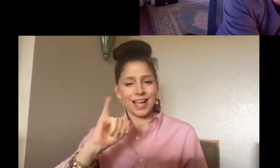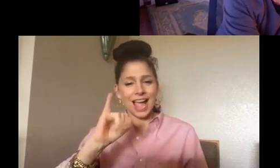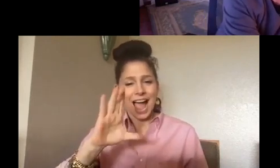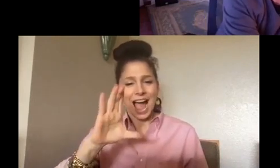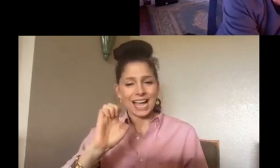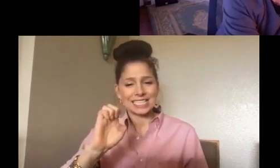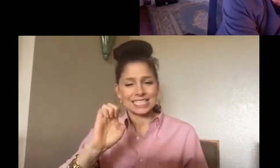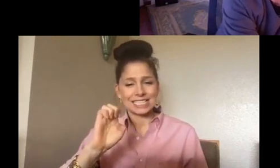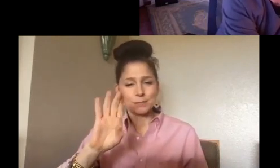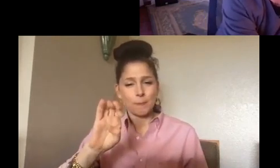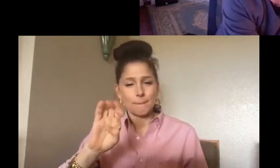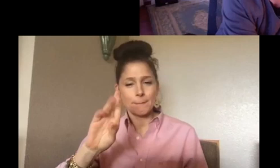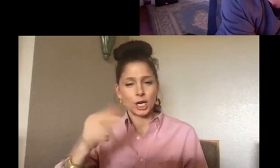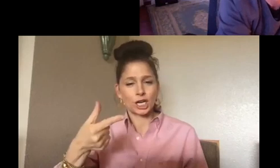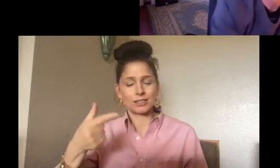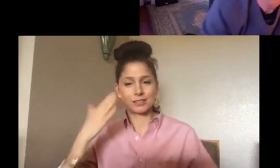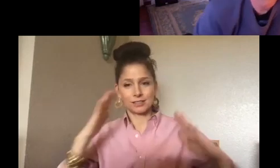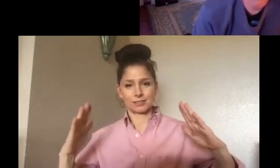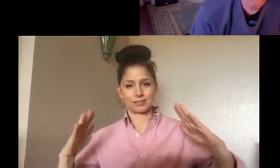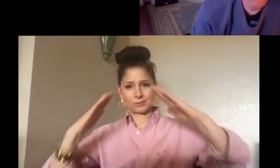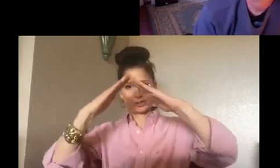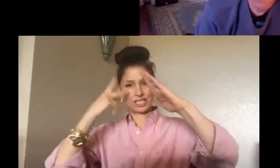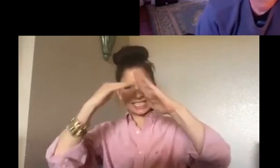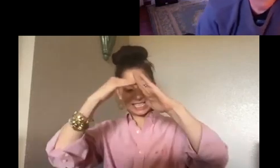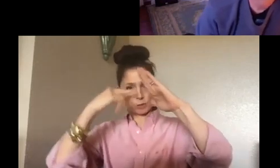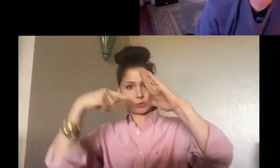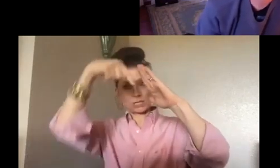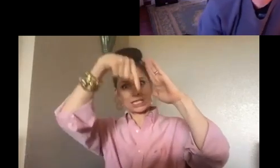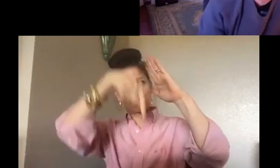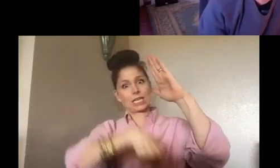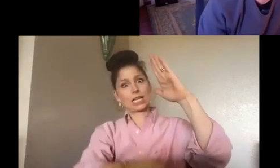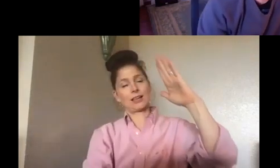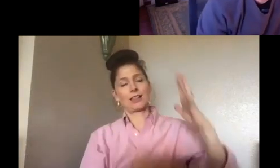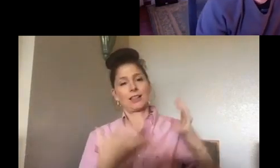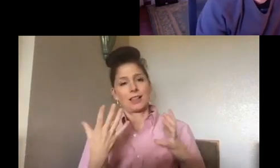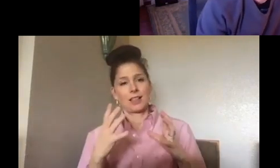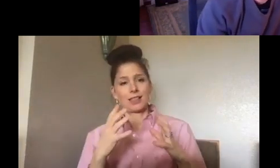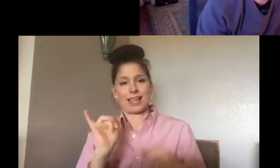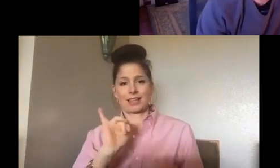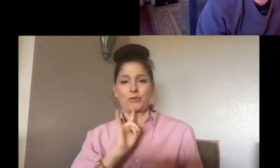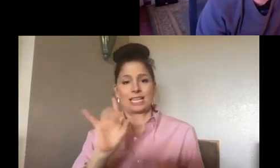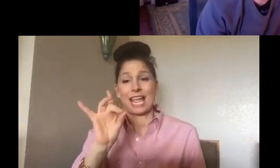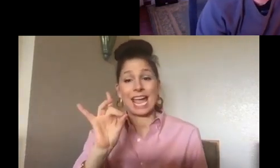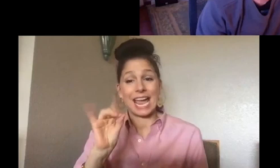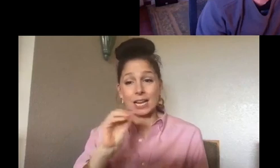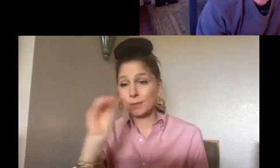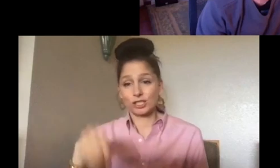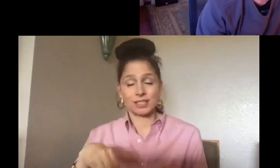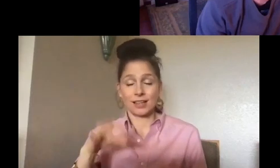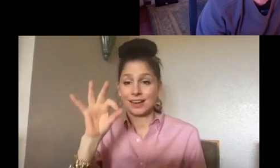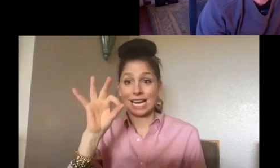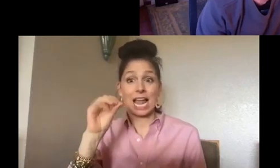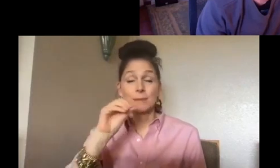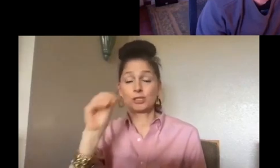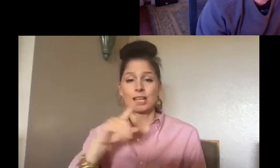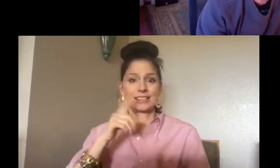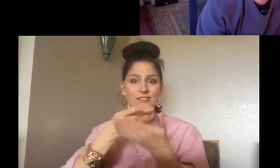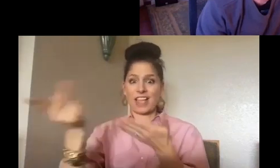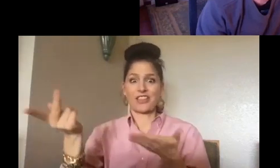an iceberg. You know, the tip, they see the tip, they don't see the 80%, the 90% of the failures.